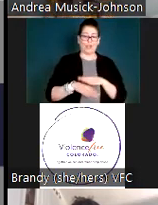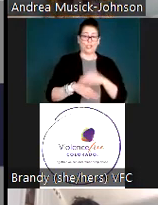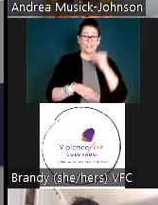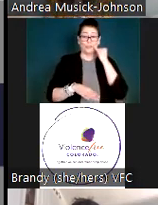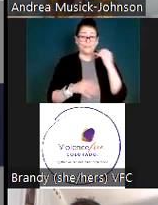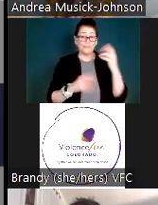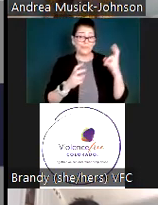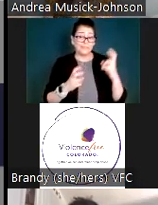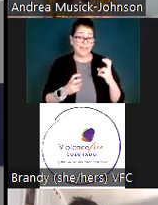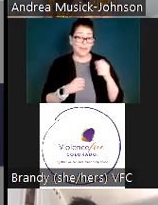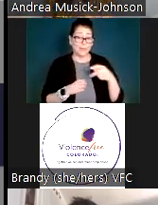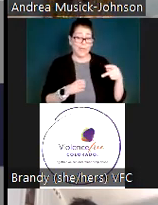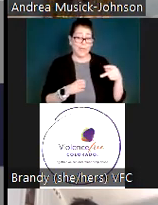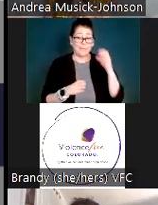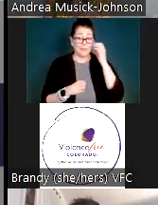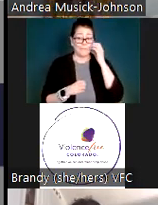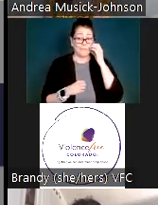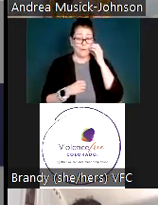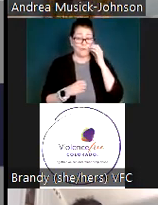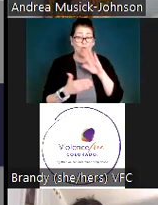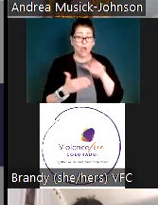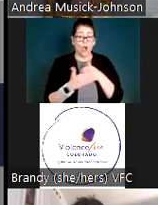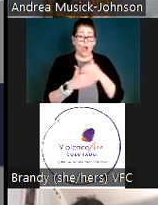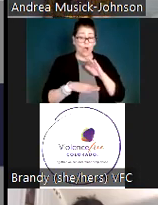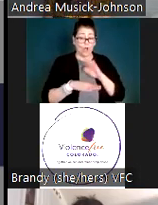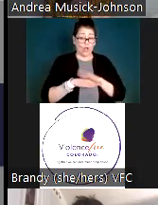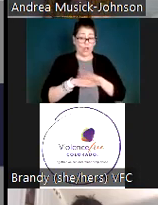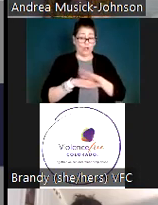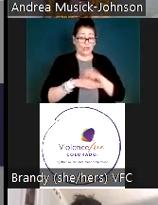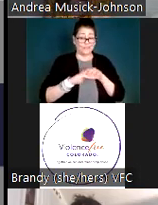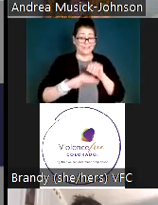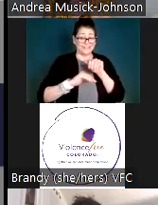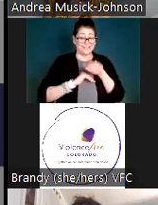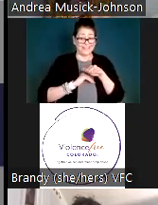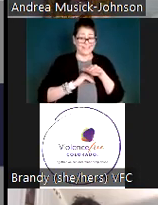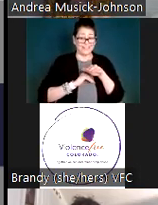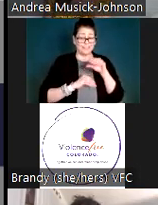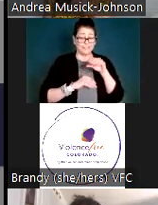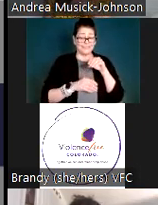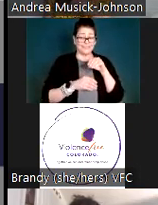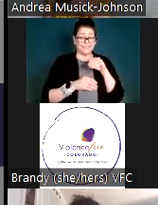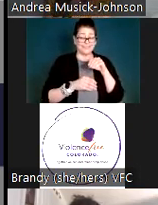phone, all of the alerts that were sent to your in-app notifications that were sent